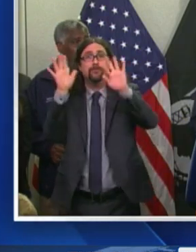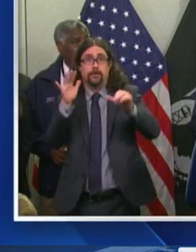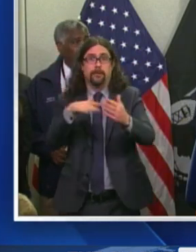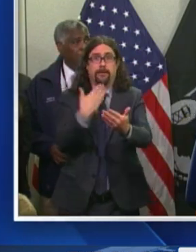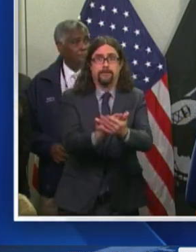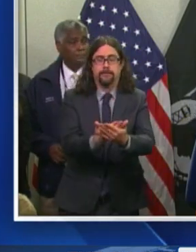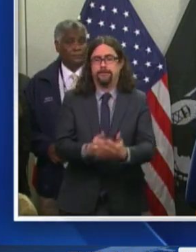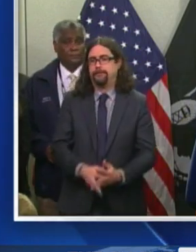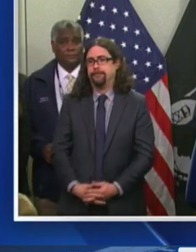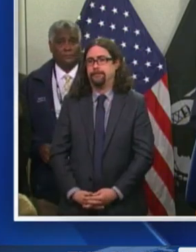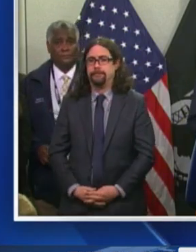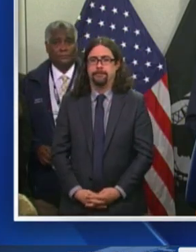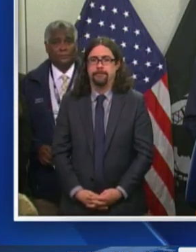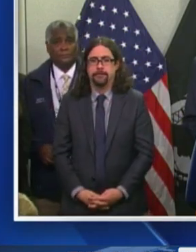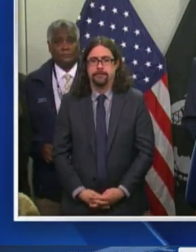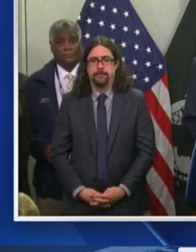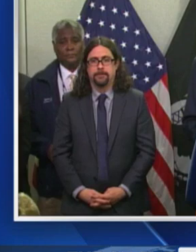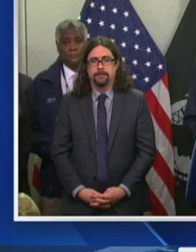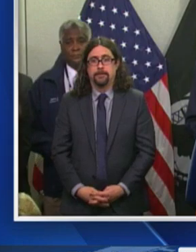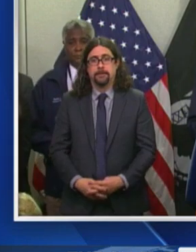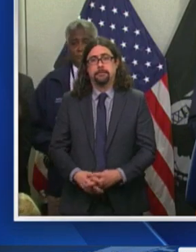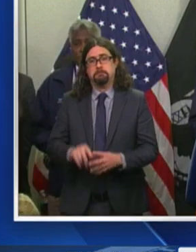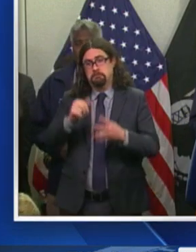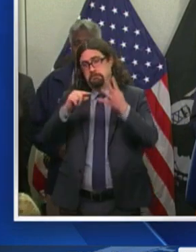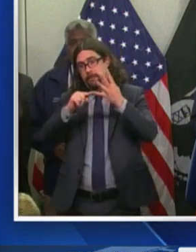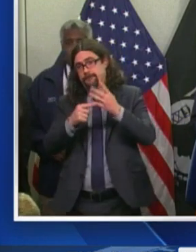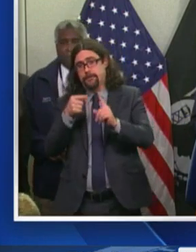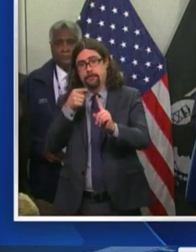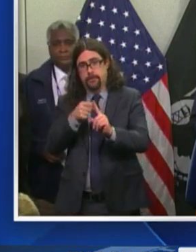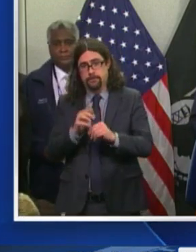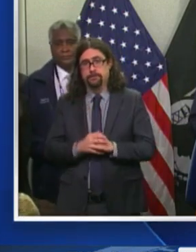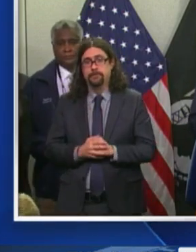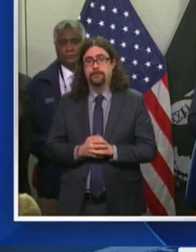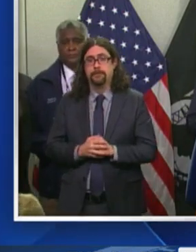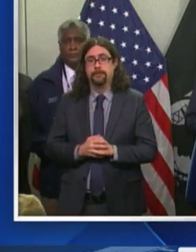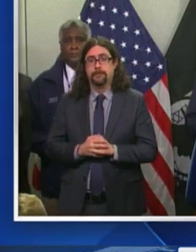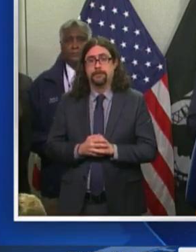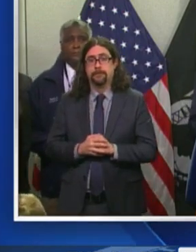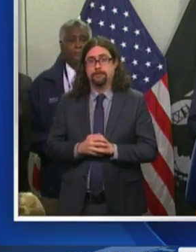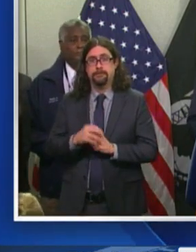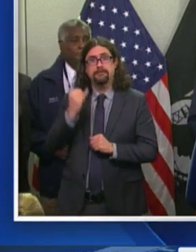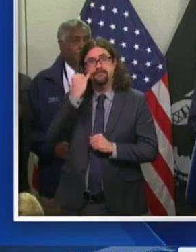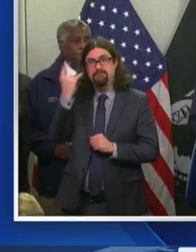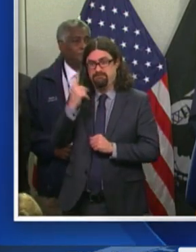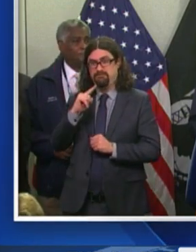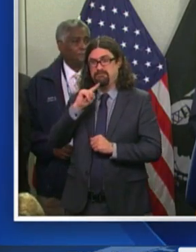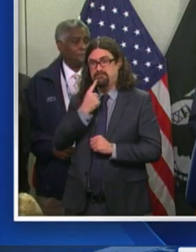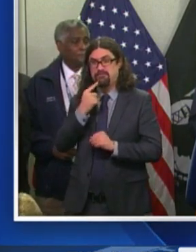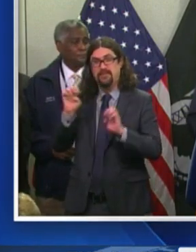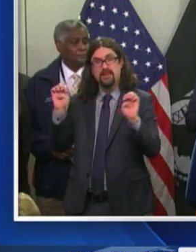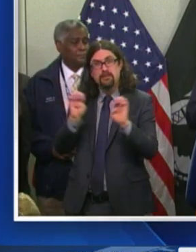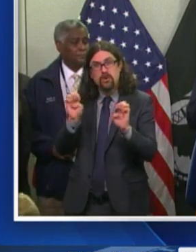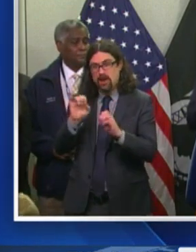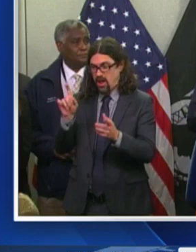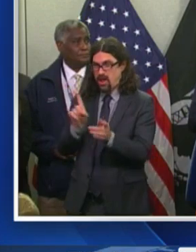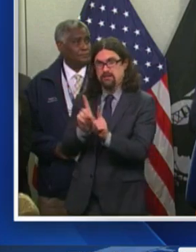HAVE HEAT AND HOT WATER SO WE CAN DO SOMETHING ABOUT QUICKLY WHILE PEOPLE CAN STILL MOVE AROUND EASILY. IF THERE IS A SERIOUS